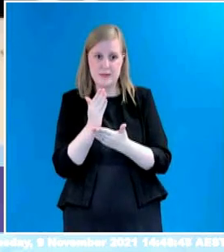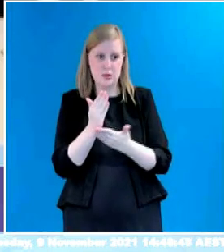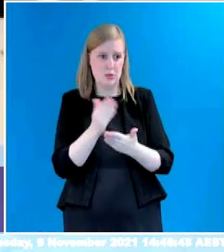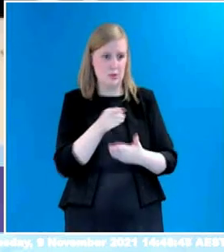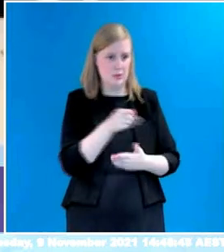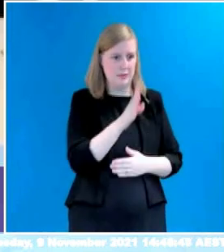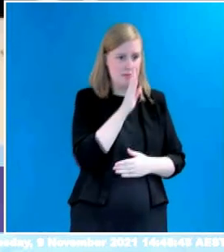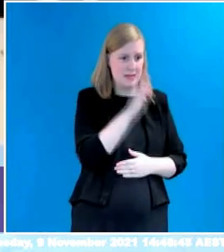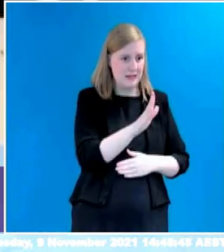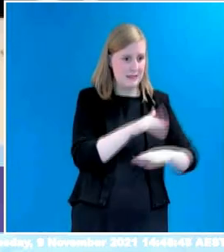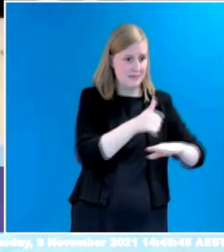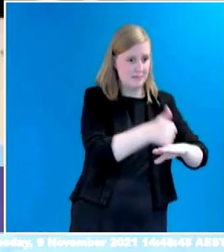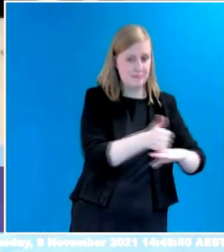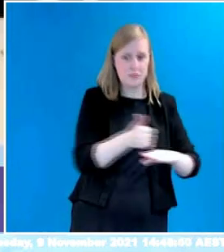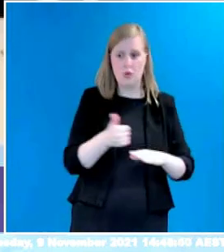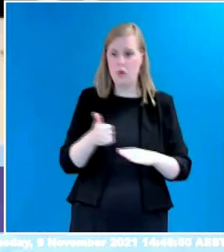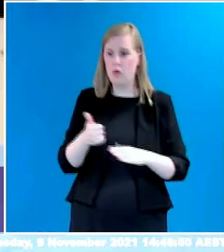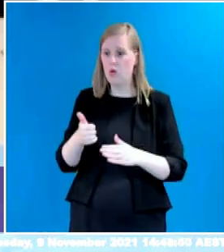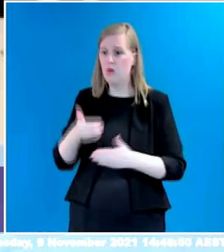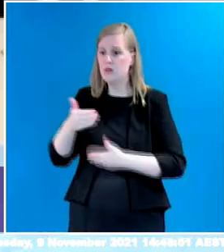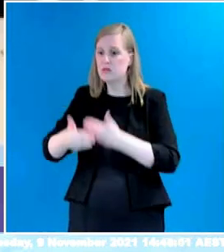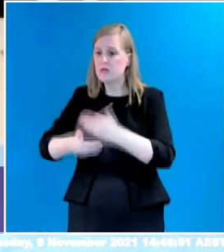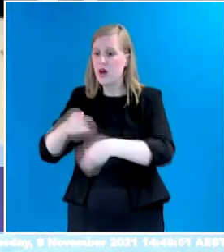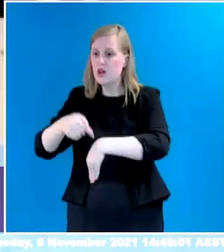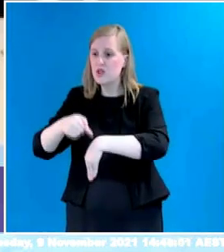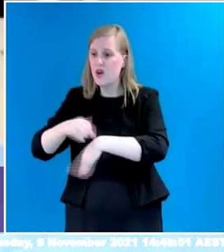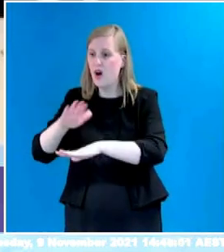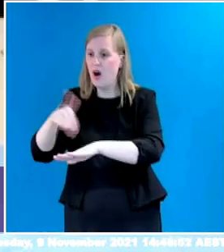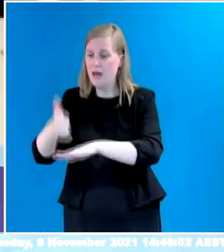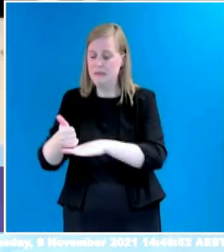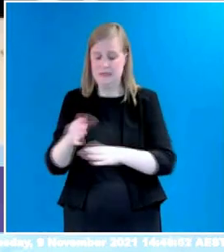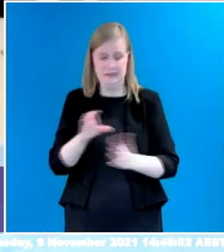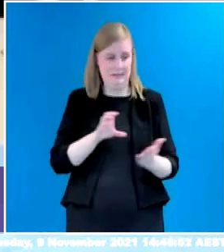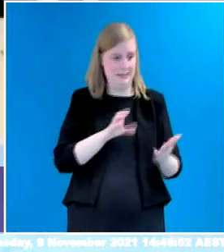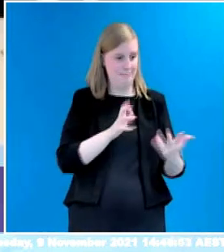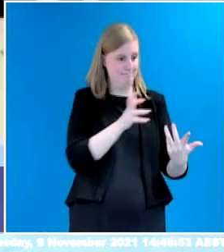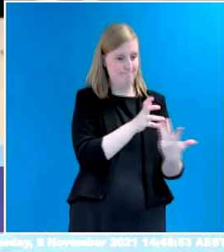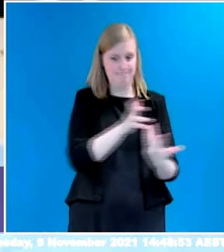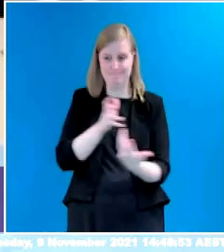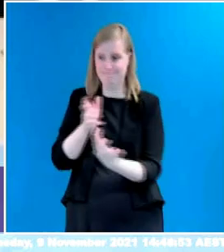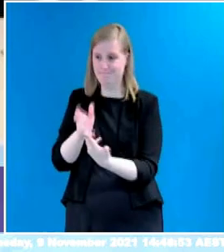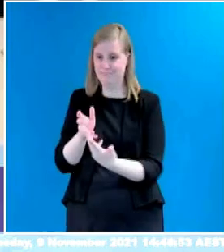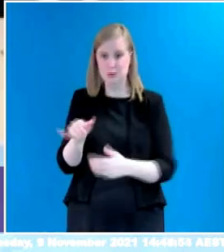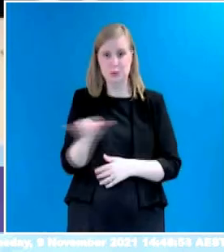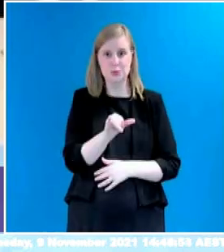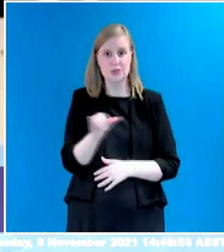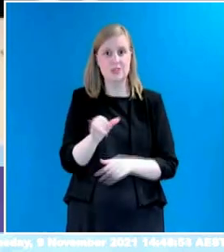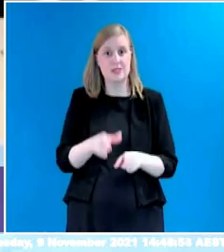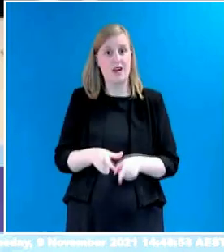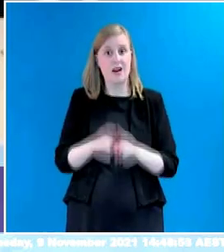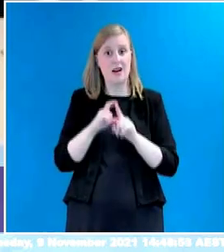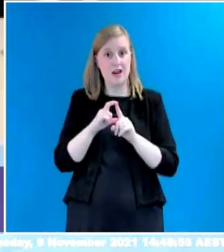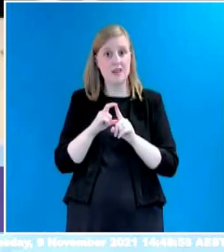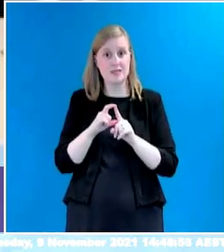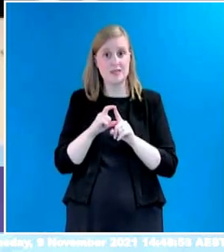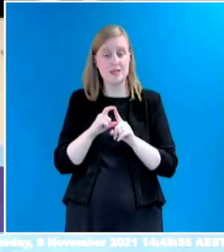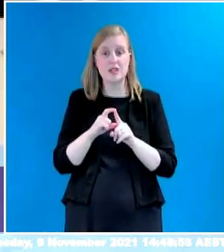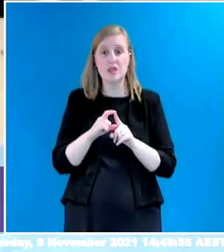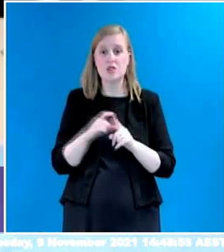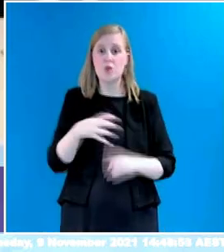When the Commonwealth signs up to these rights, it is a recognition of the interplay between the systems of rights.